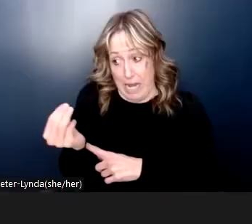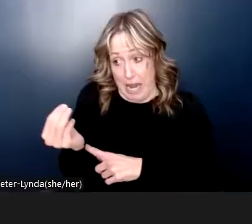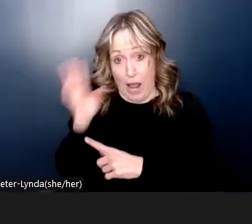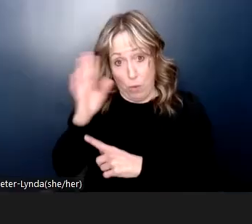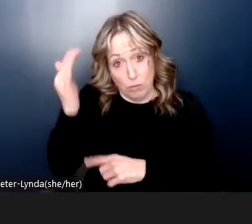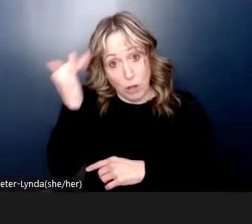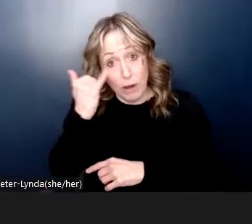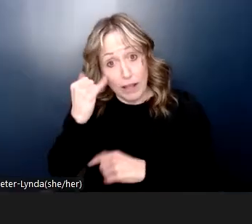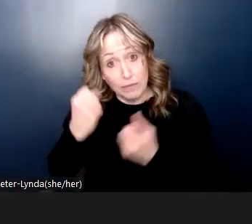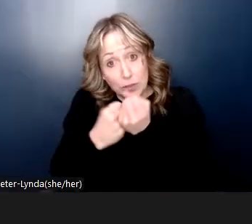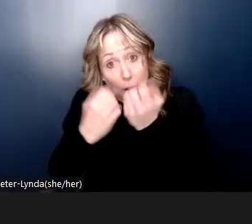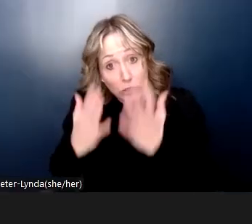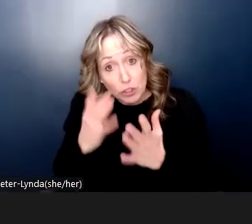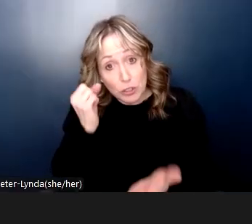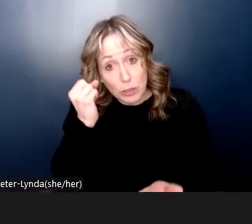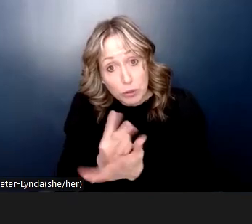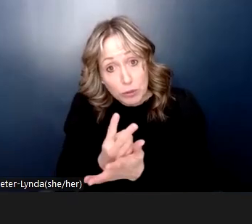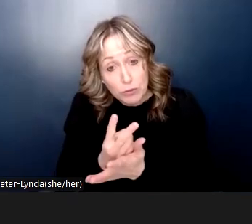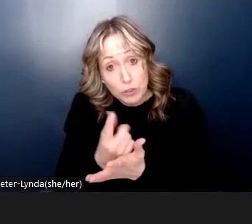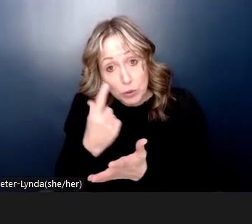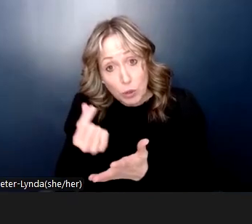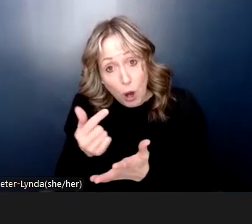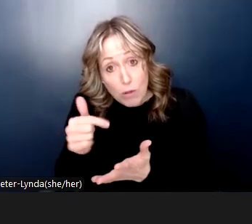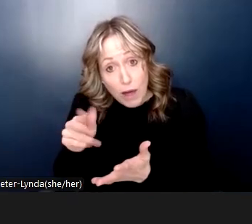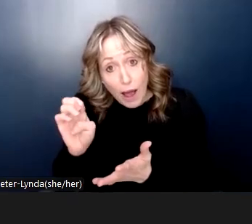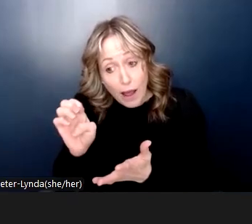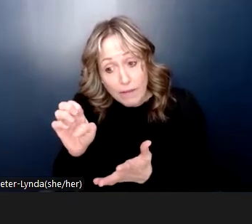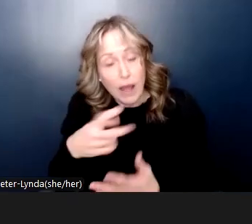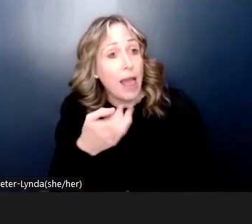go live? Well, I will, I guess I can share it with you guys.